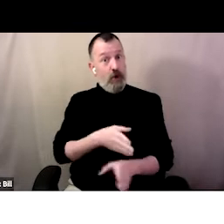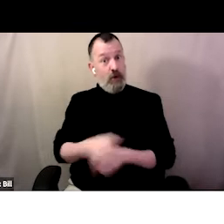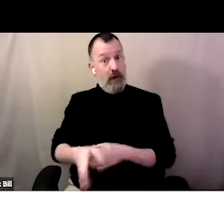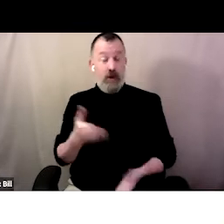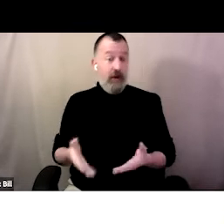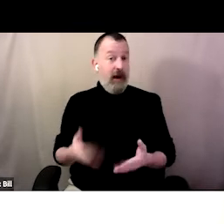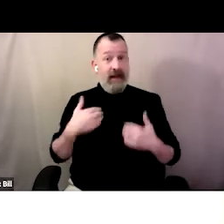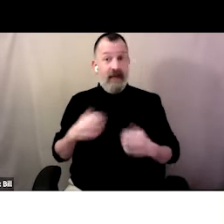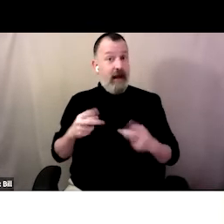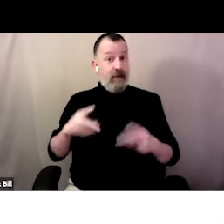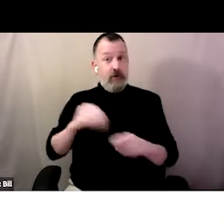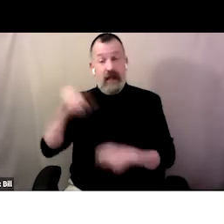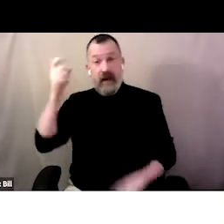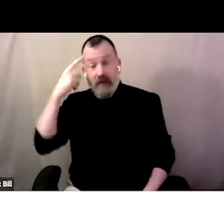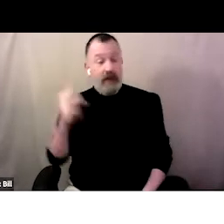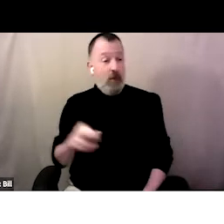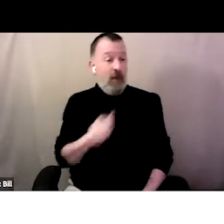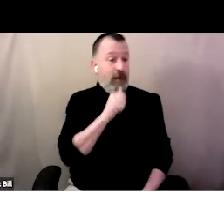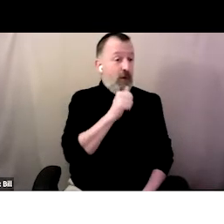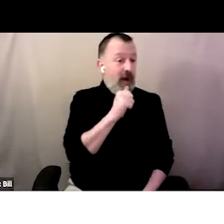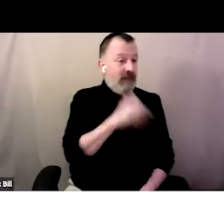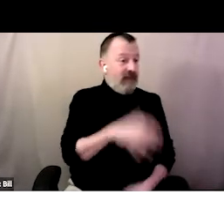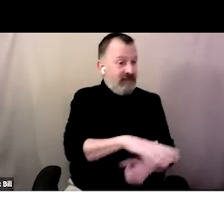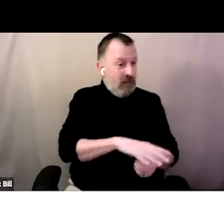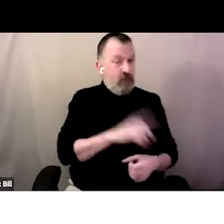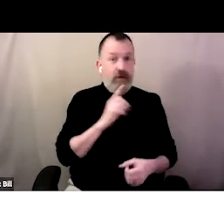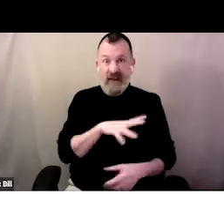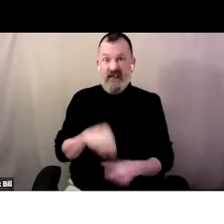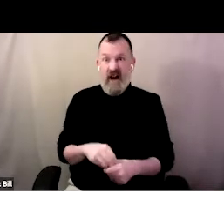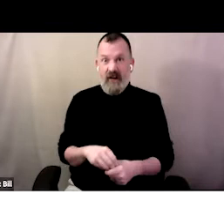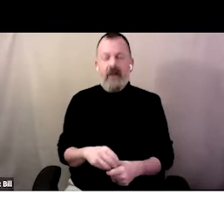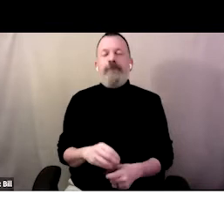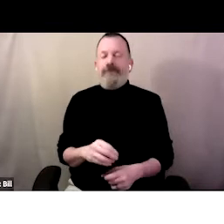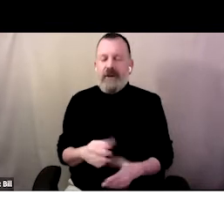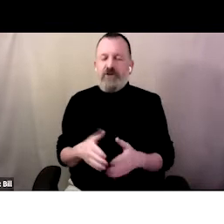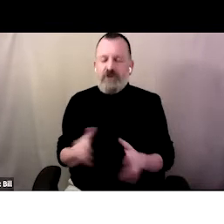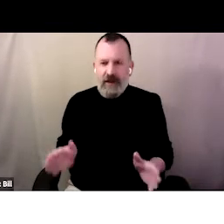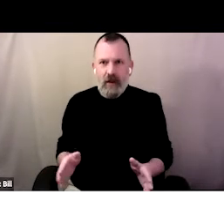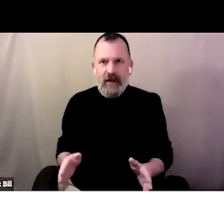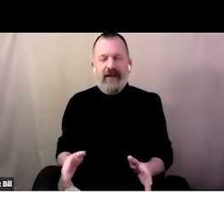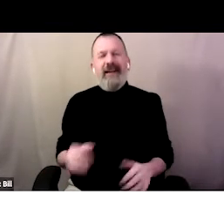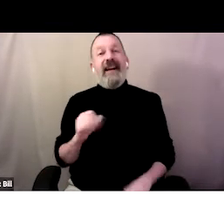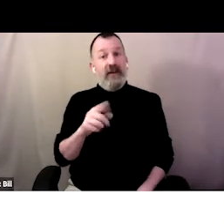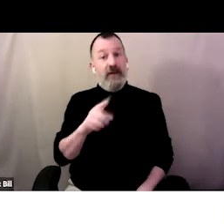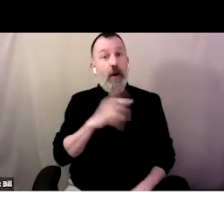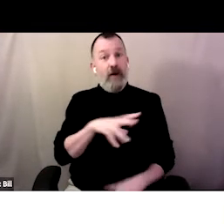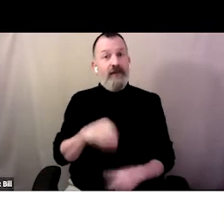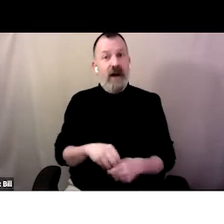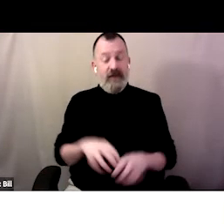CalebBarlow: Or you go to the private sector to be involved in one of these, generally speaking, the rule of thumb, if you're involved in a takedown of a criminal actor.